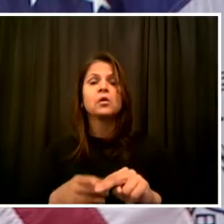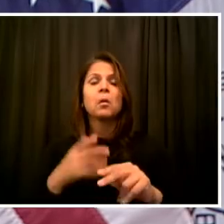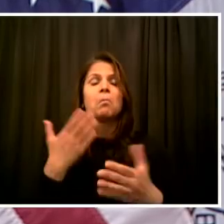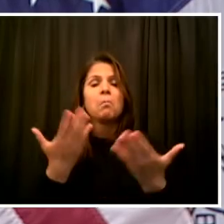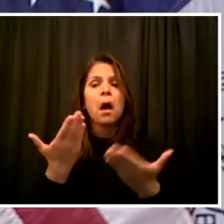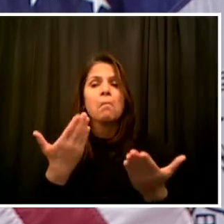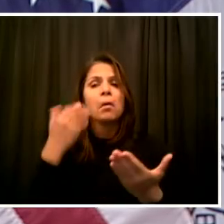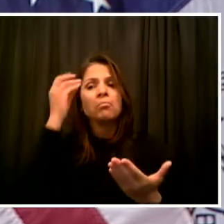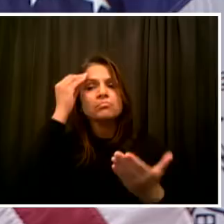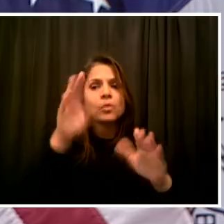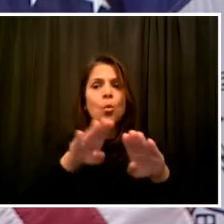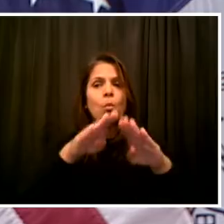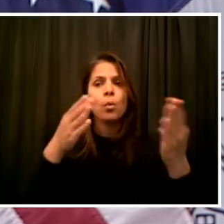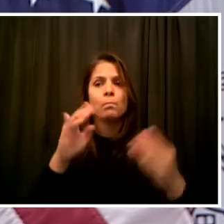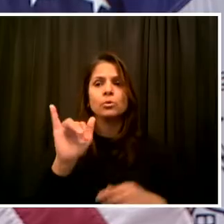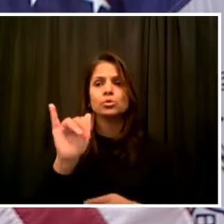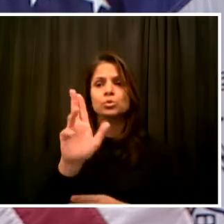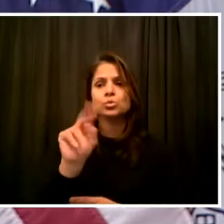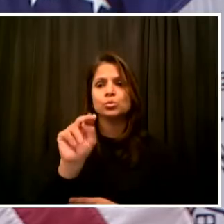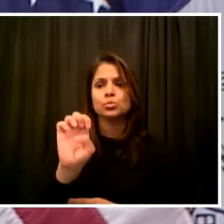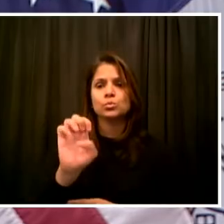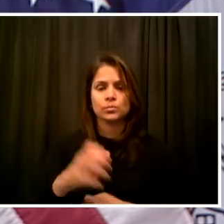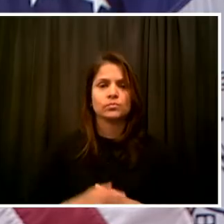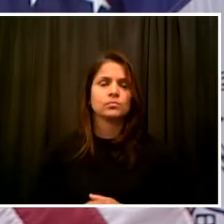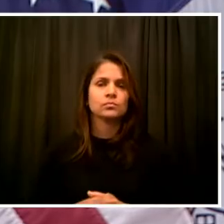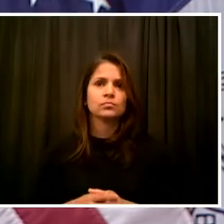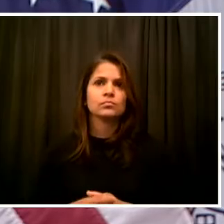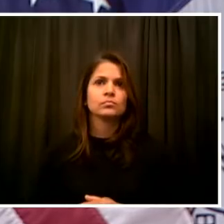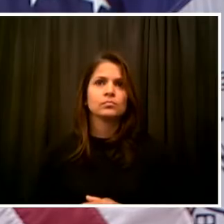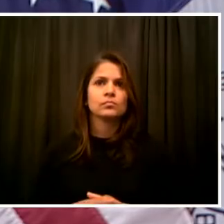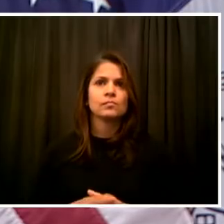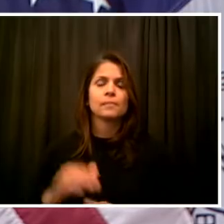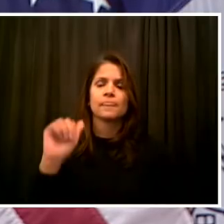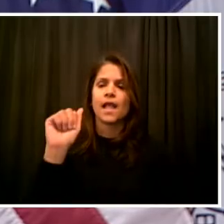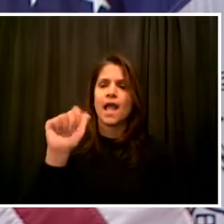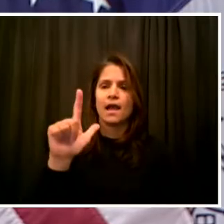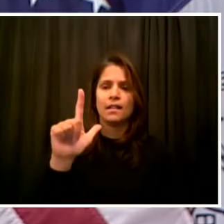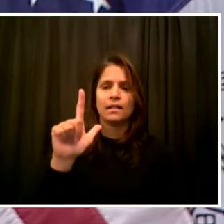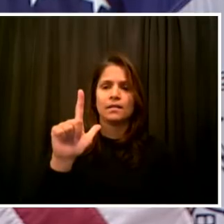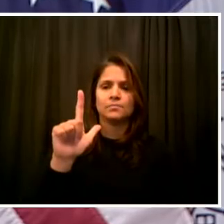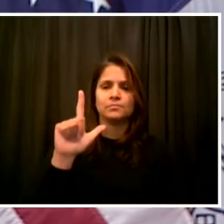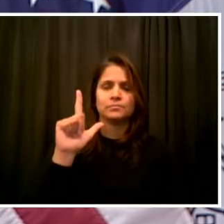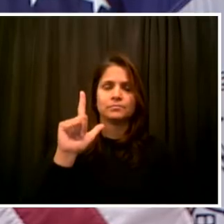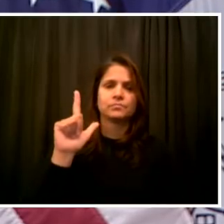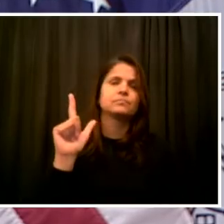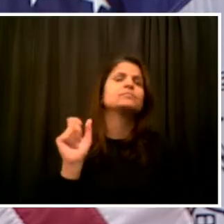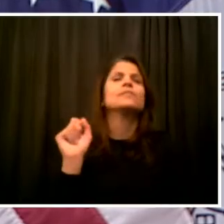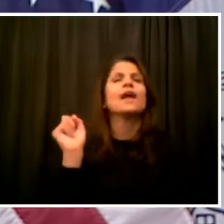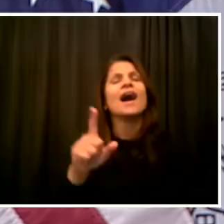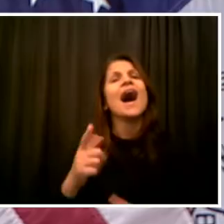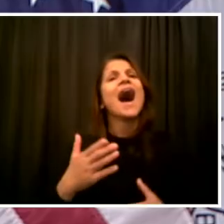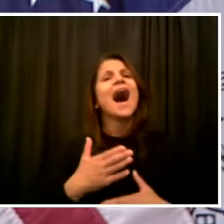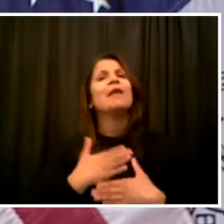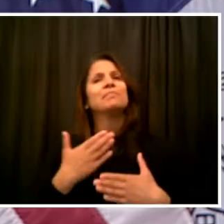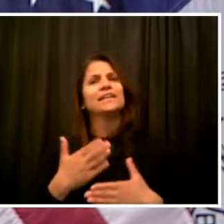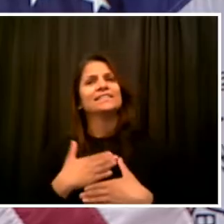TAKE THE FIRST STEPS. NEXT IS AL.